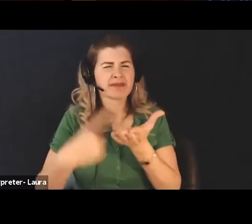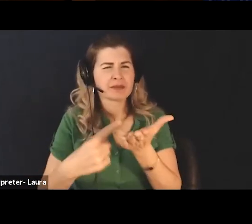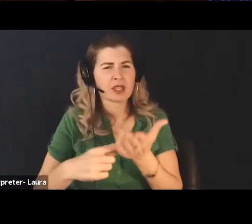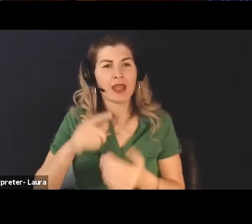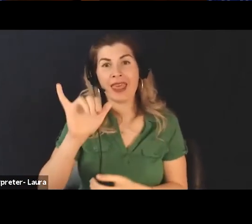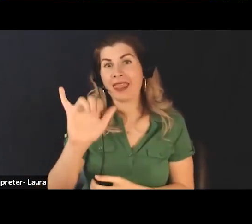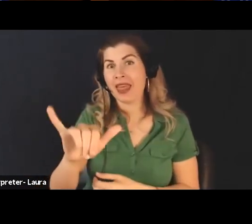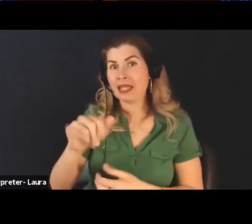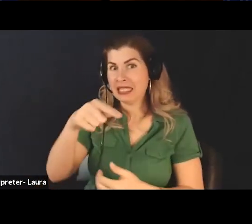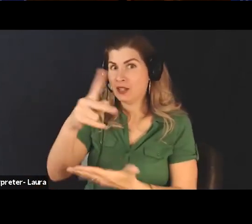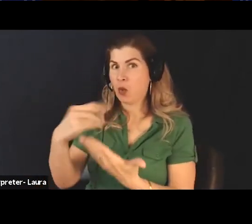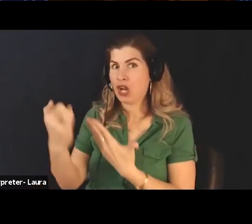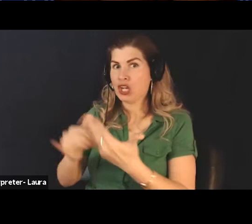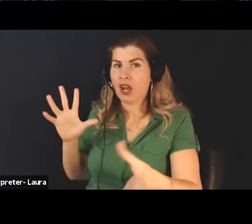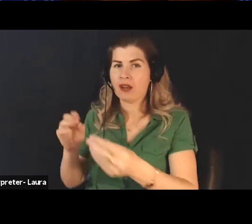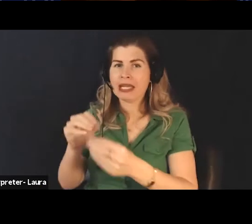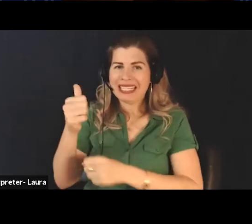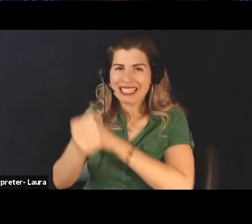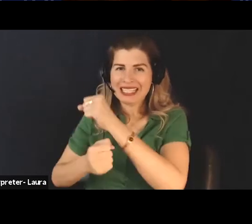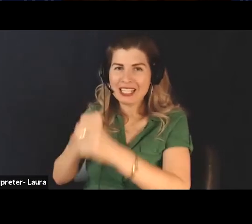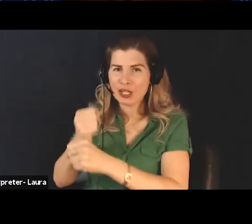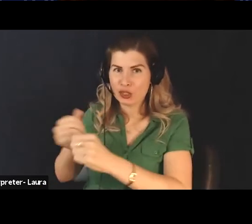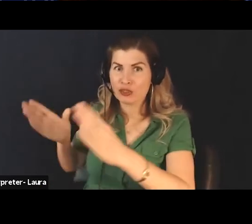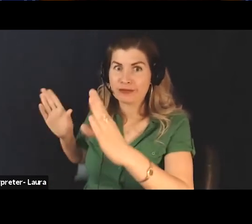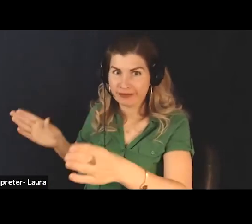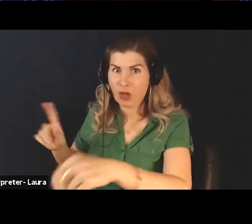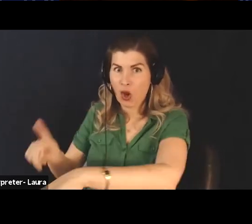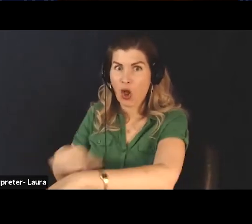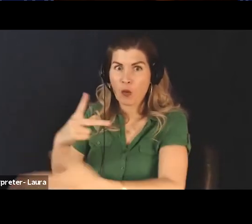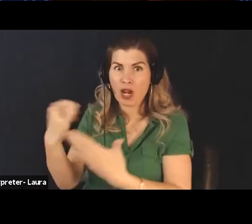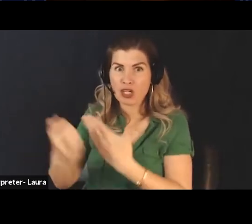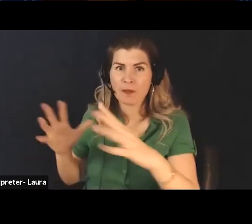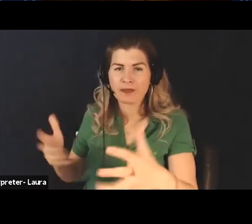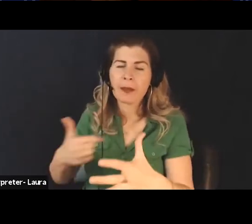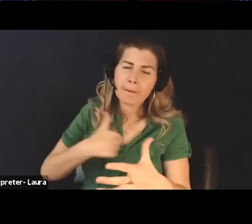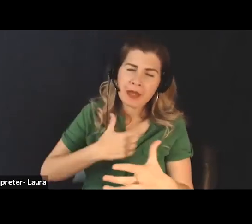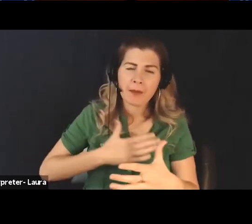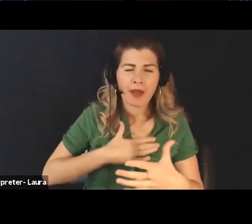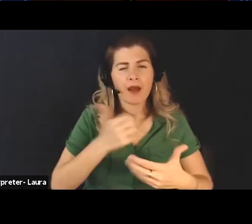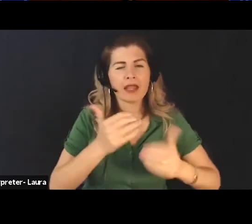in which software and research that I and my collaborators that helped workers gain some power.